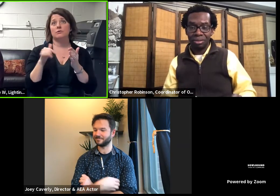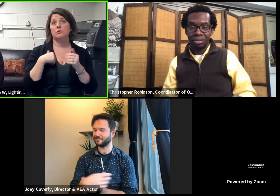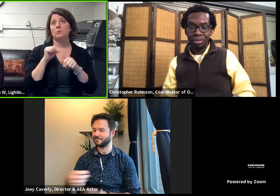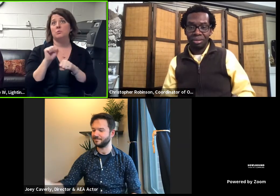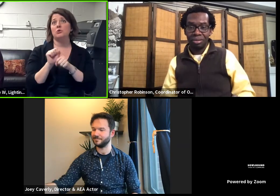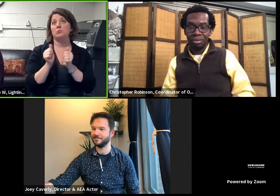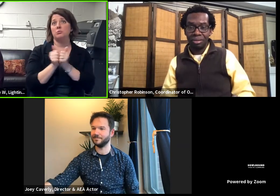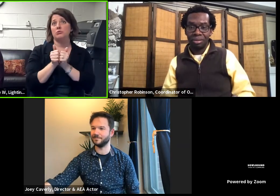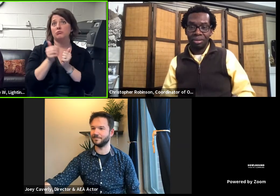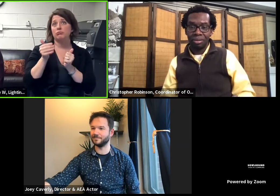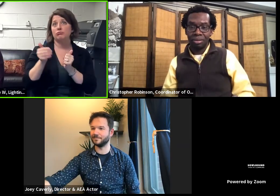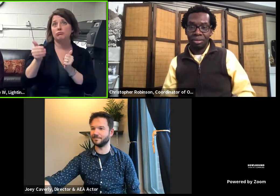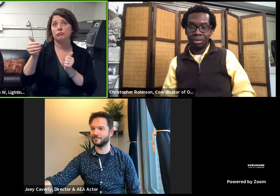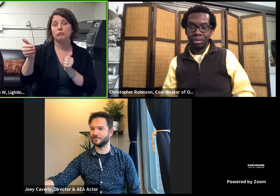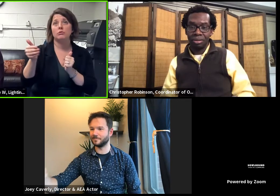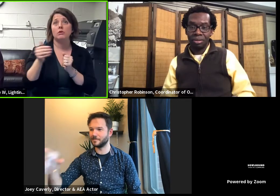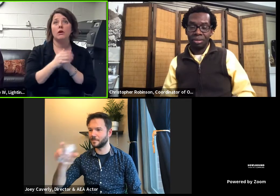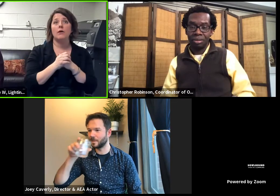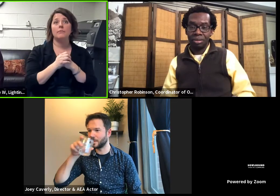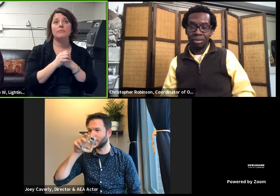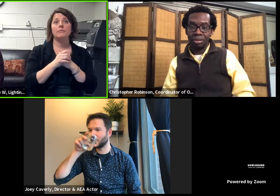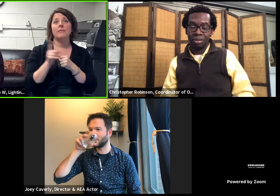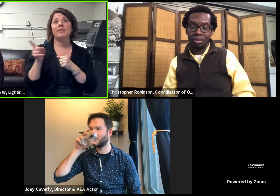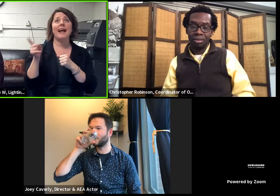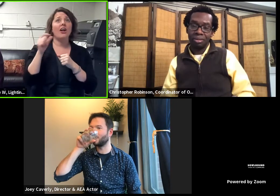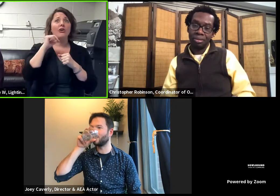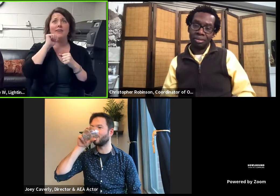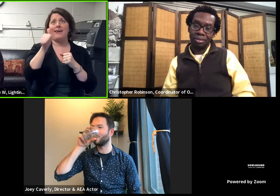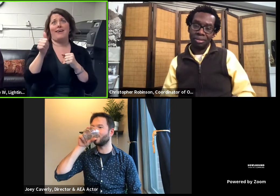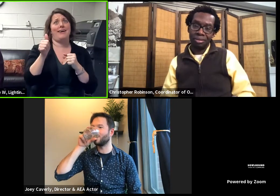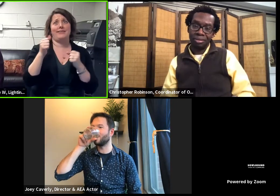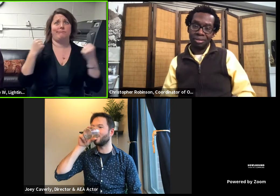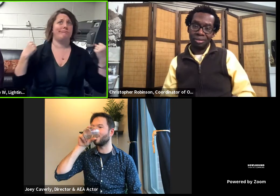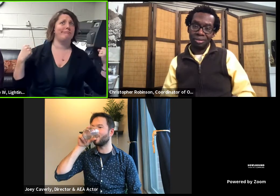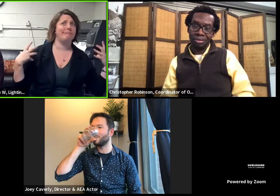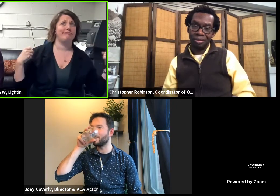There are two assistant lighting designers. They work with me. They work with me